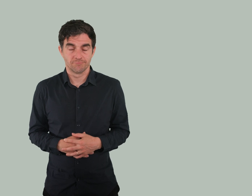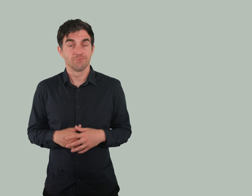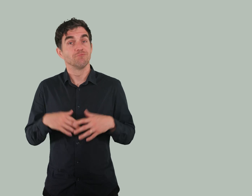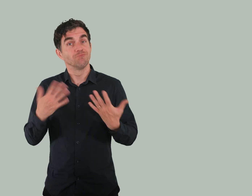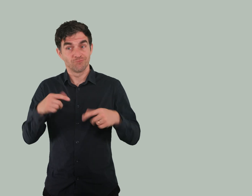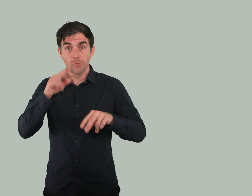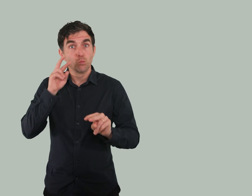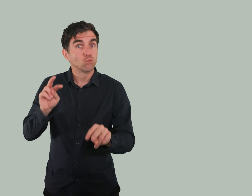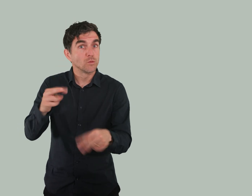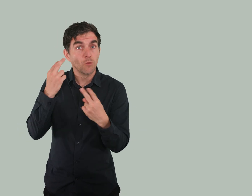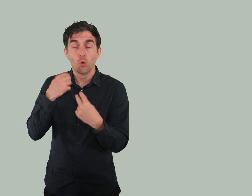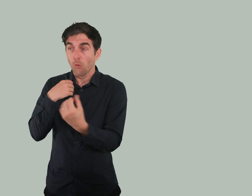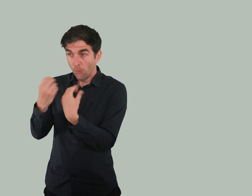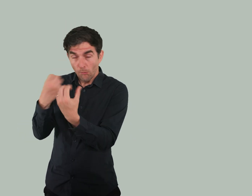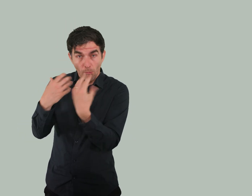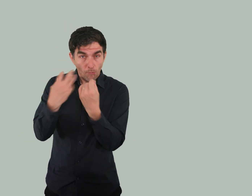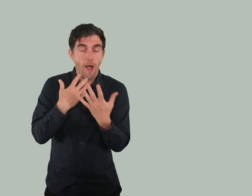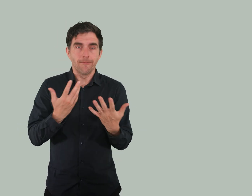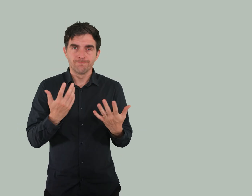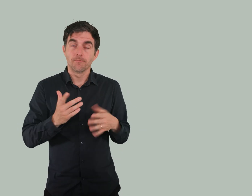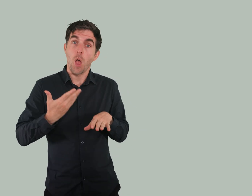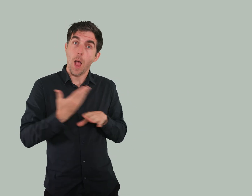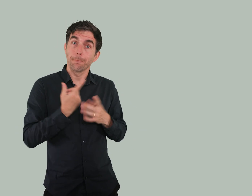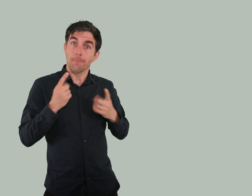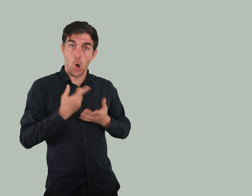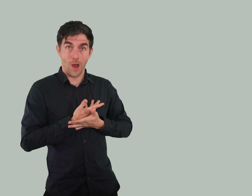257. In their engagement with the review,